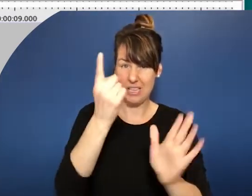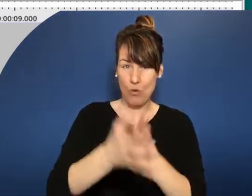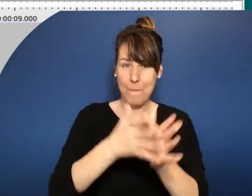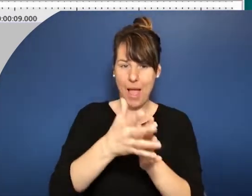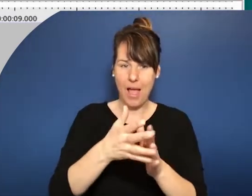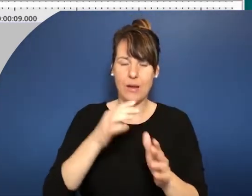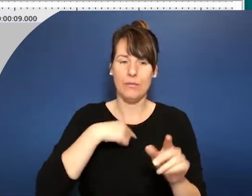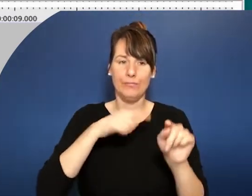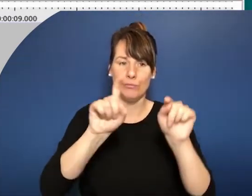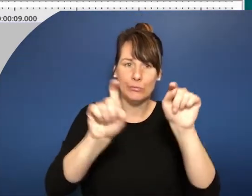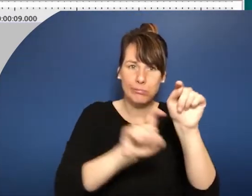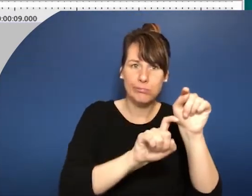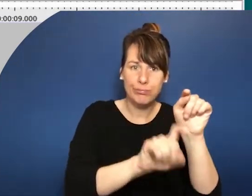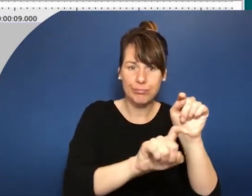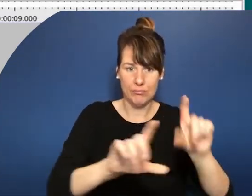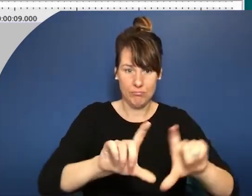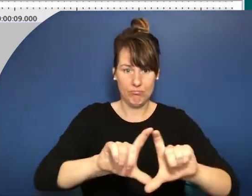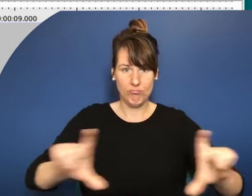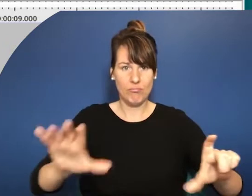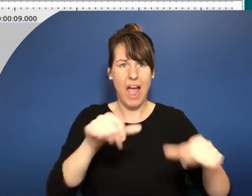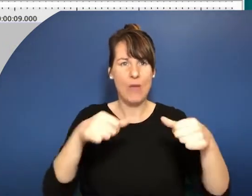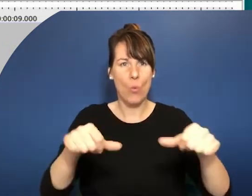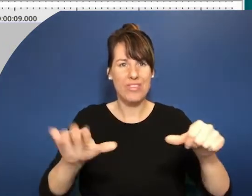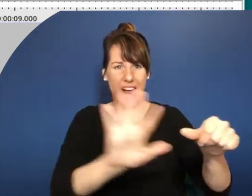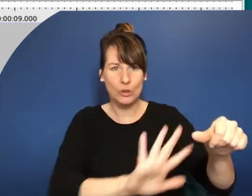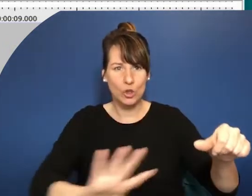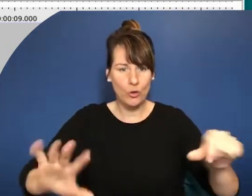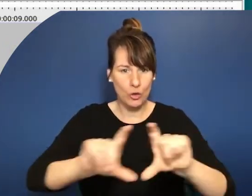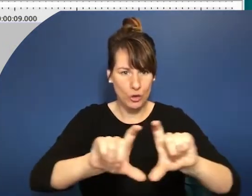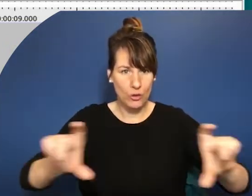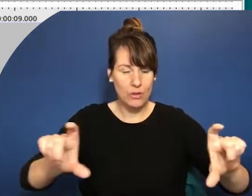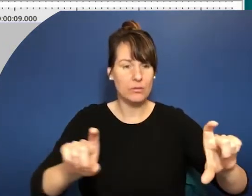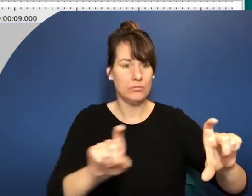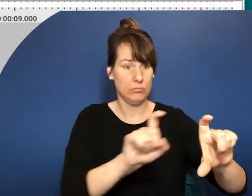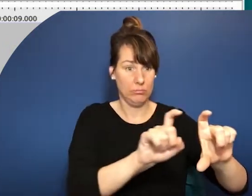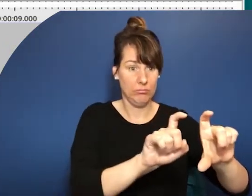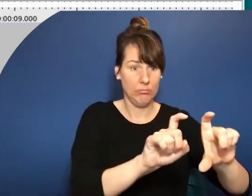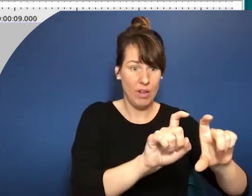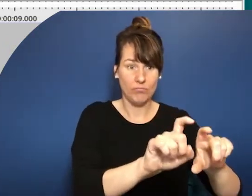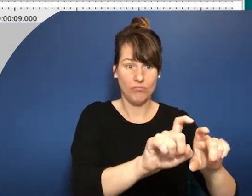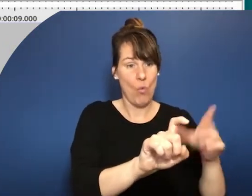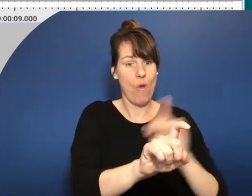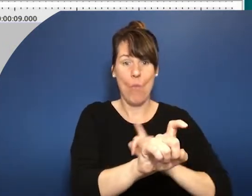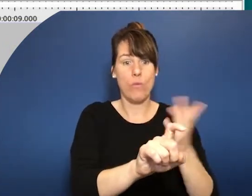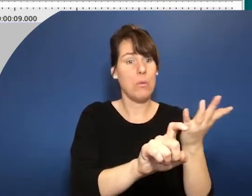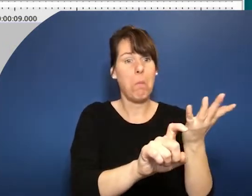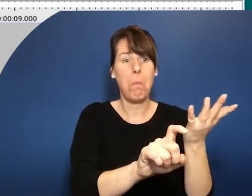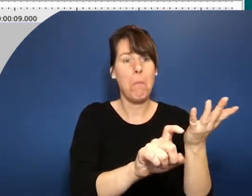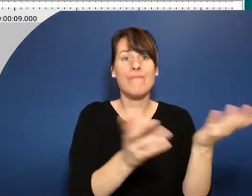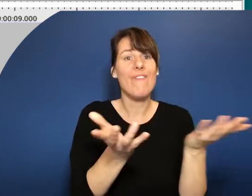the first sign and the second sign. I put my cursor on the on the annotation panel.